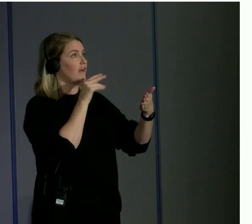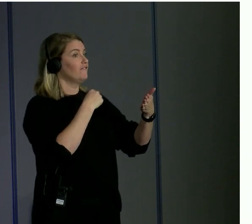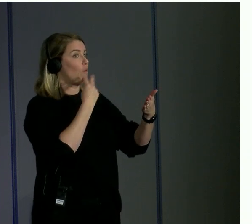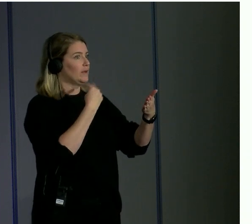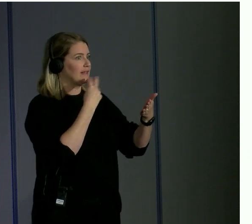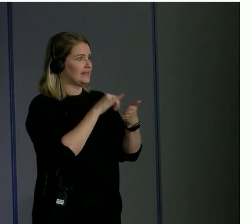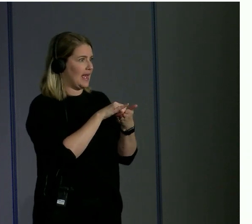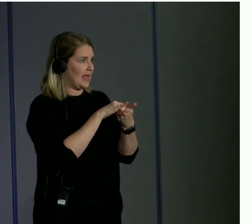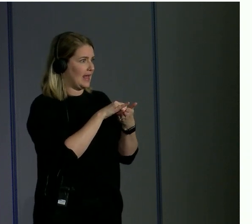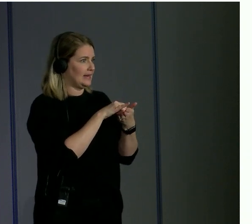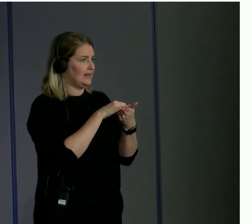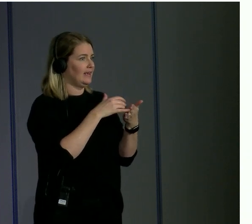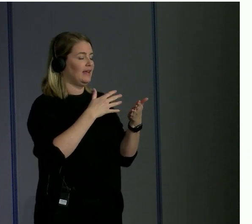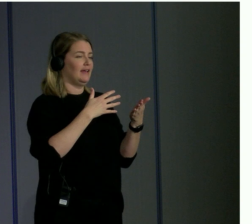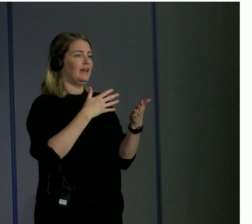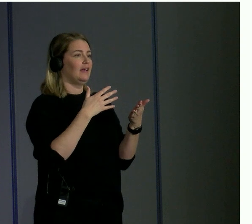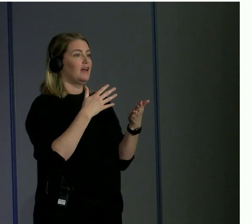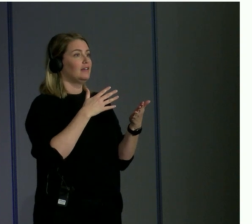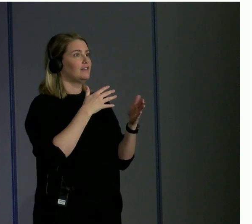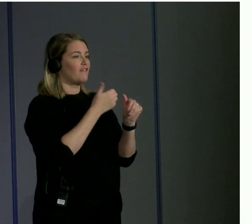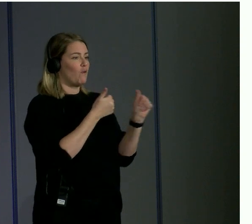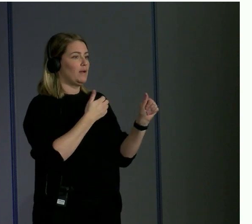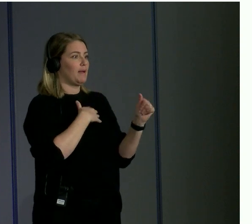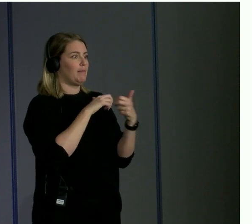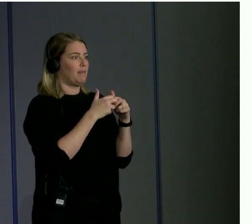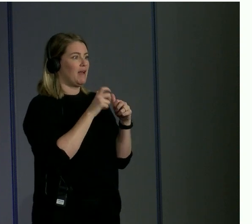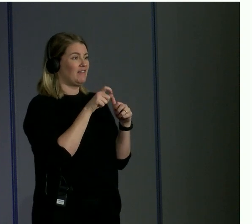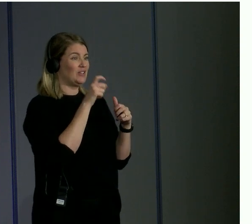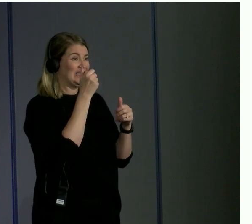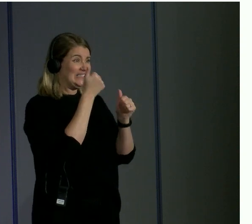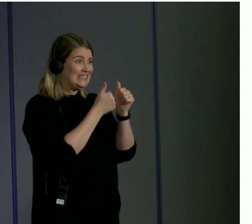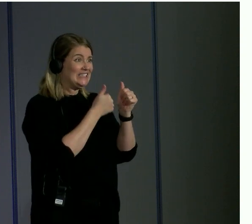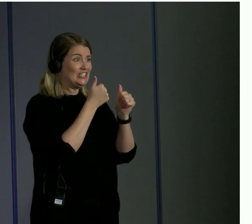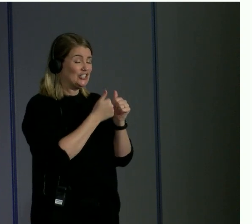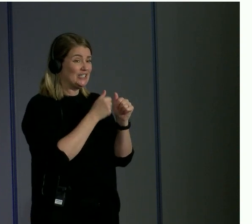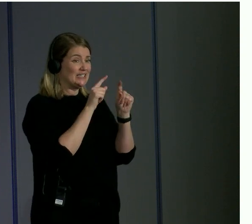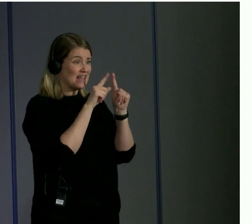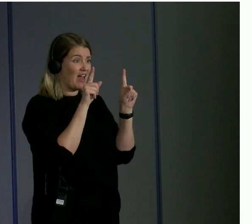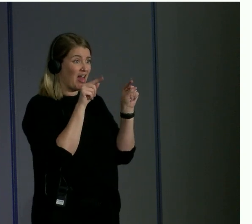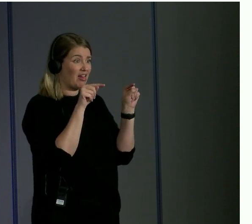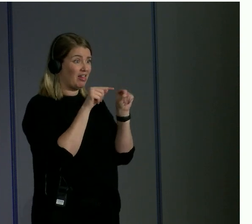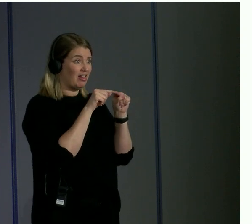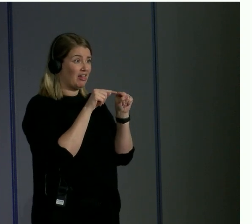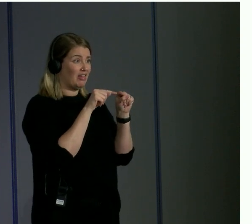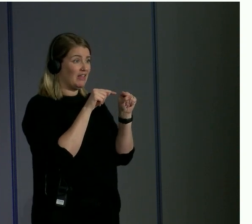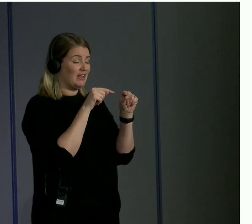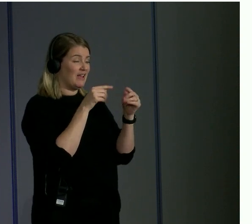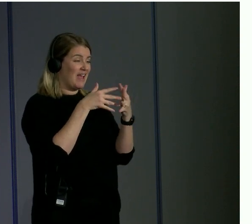avoids my problem of having to go through every one of these cells, anchor that image in the cell